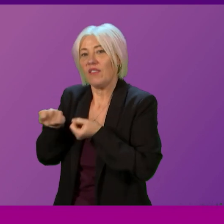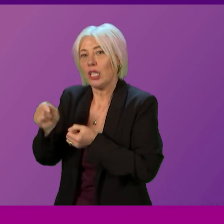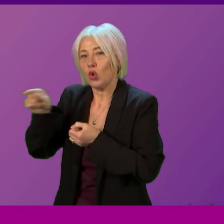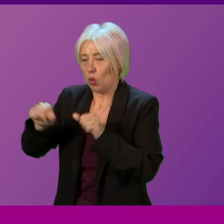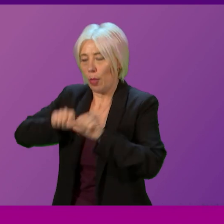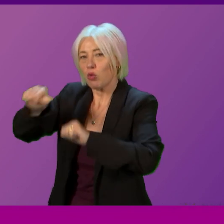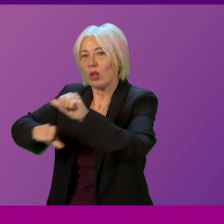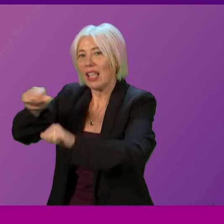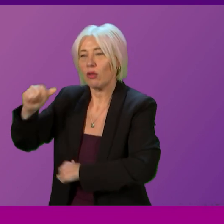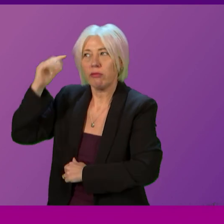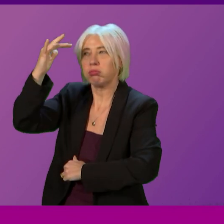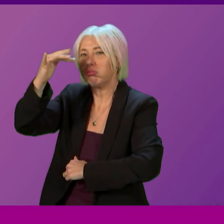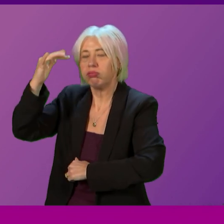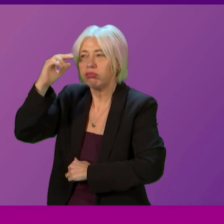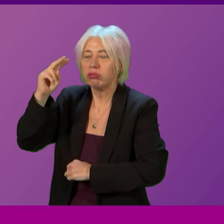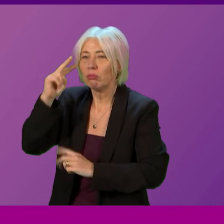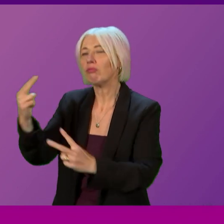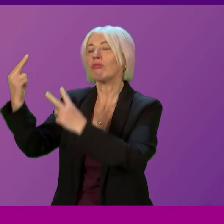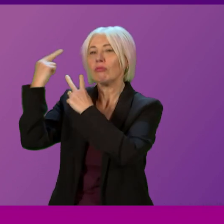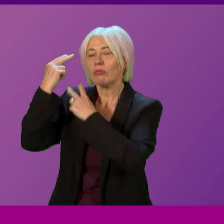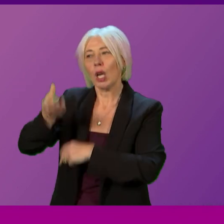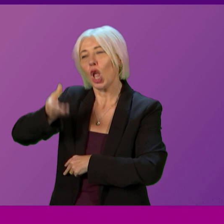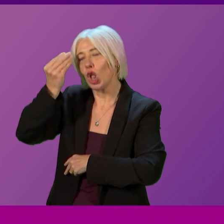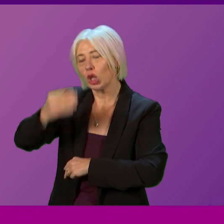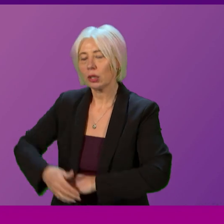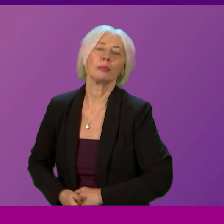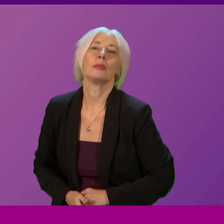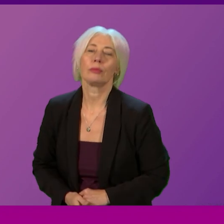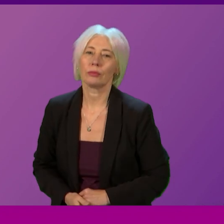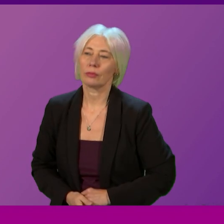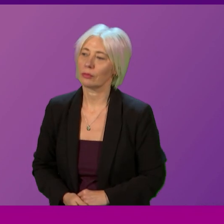process of reflection and learning.